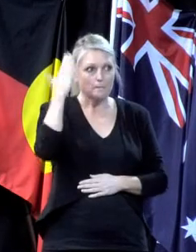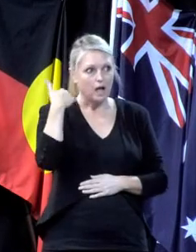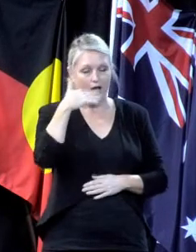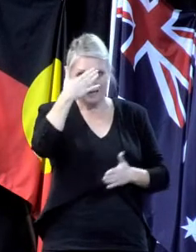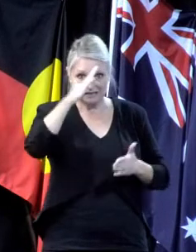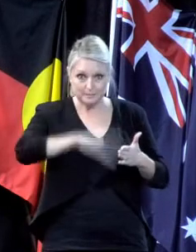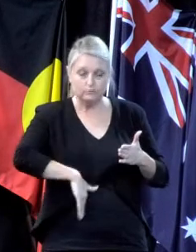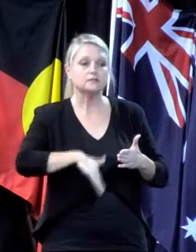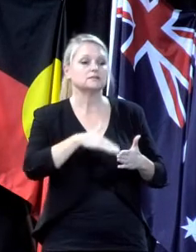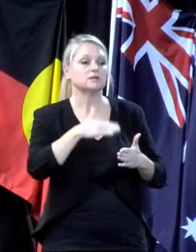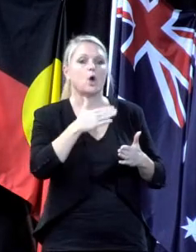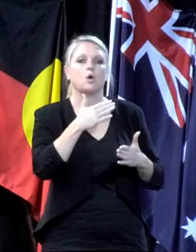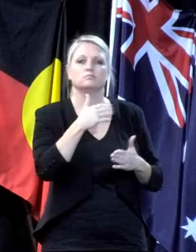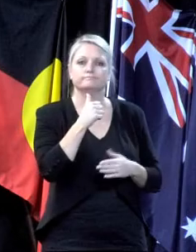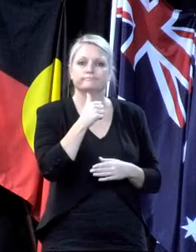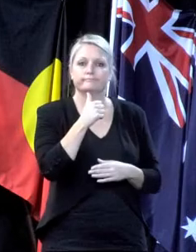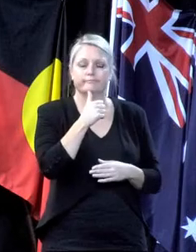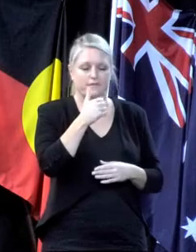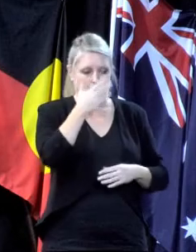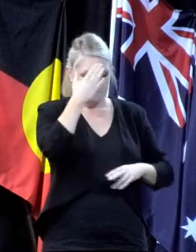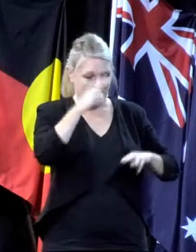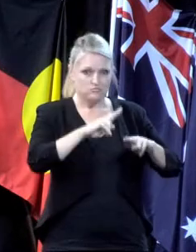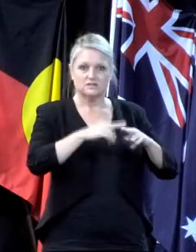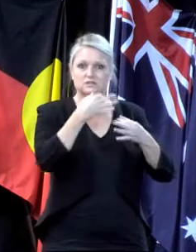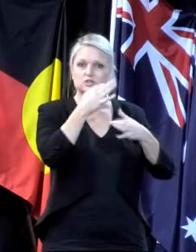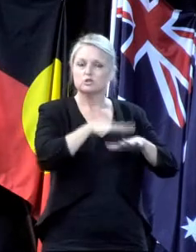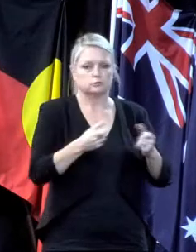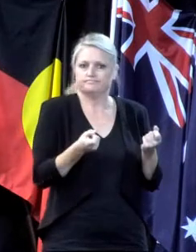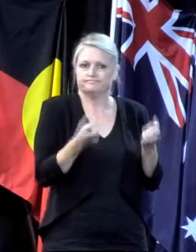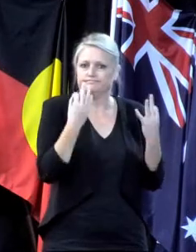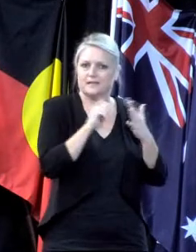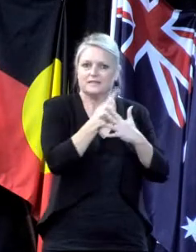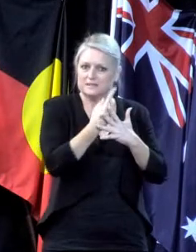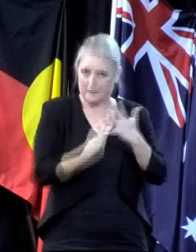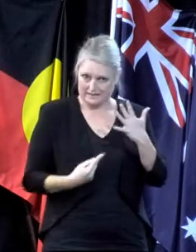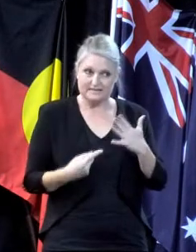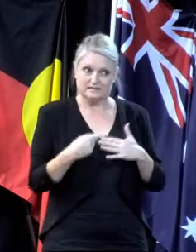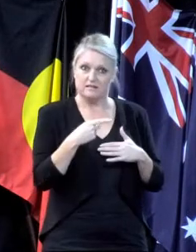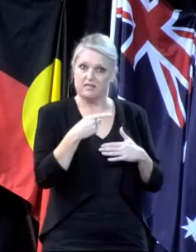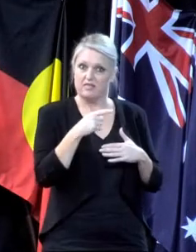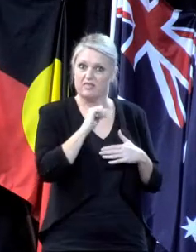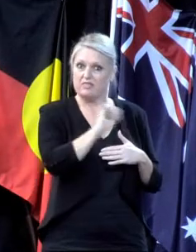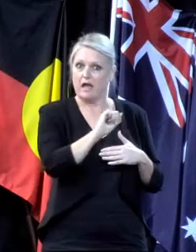without disabilities challenging the decision to move towards inclusion.